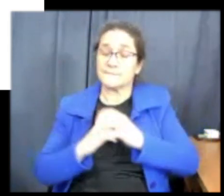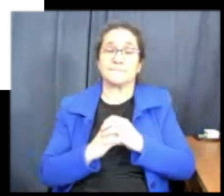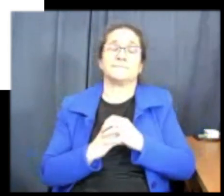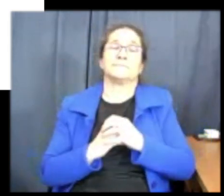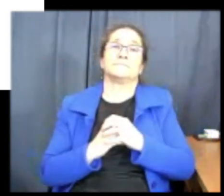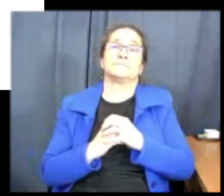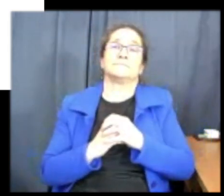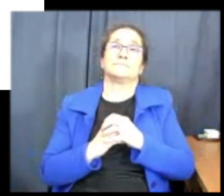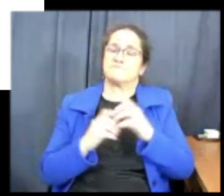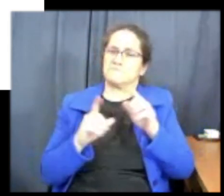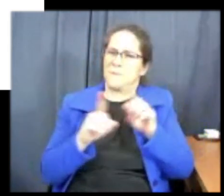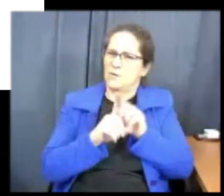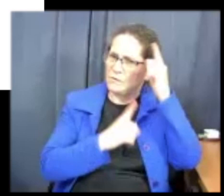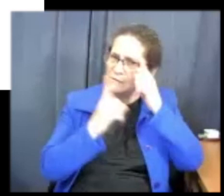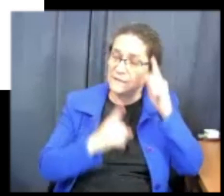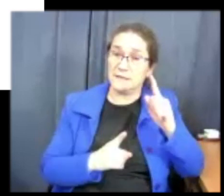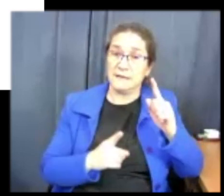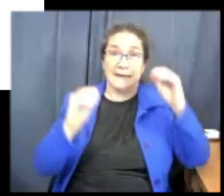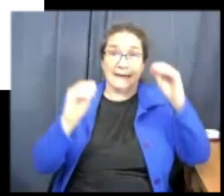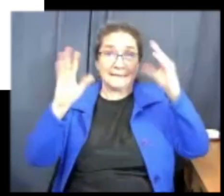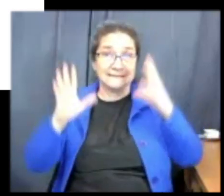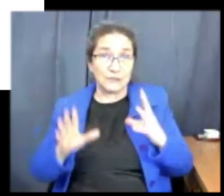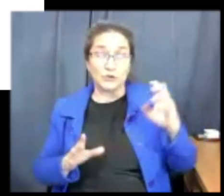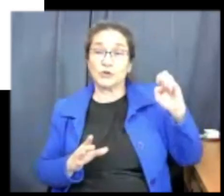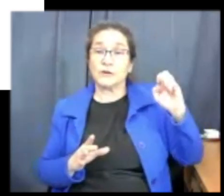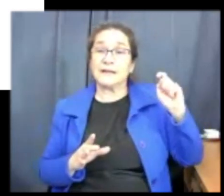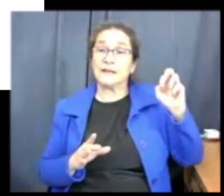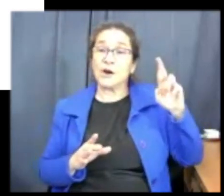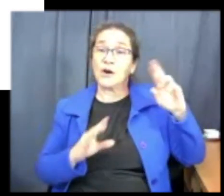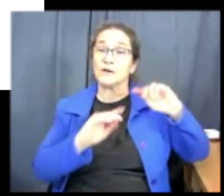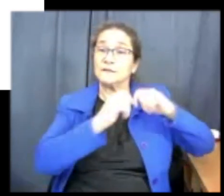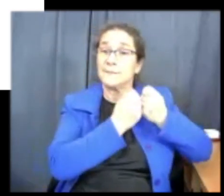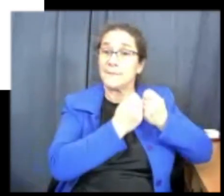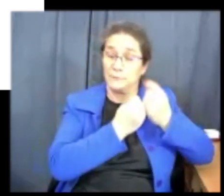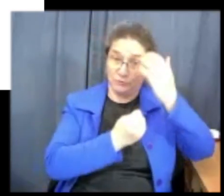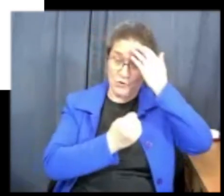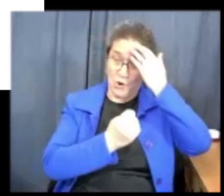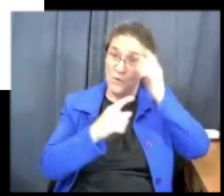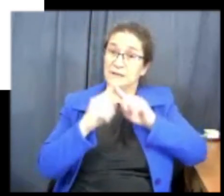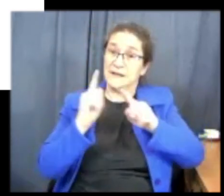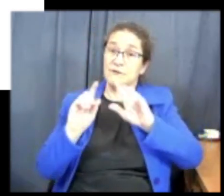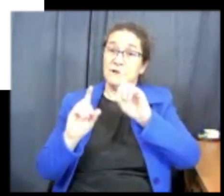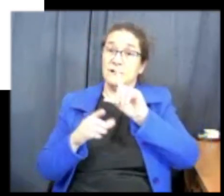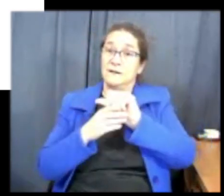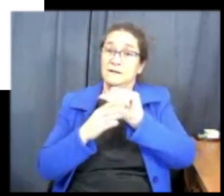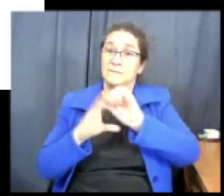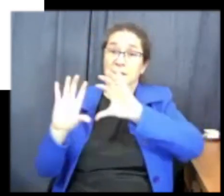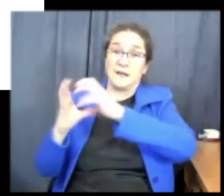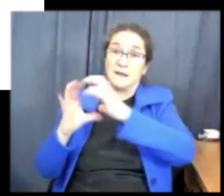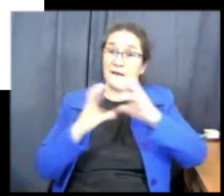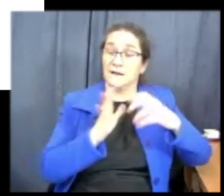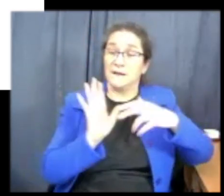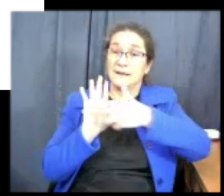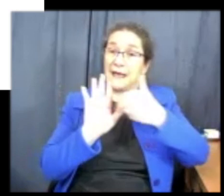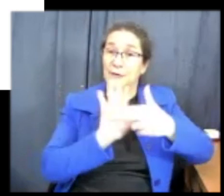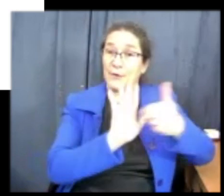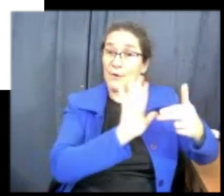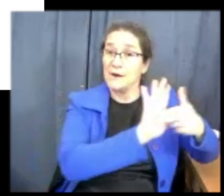members aware of the different disability categories and how to properly identify the right disability category for the students.